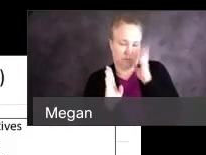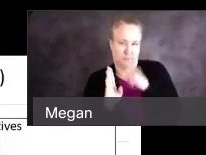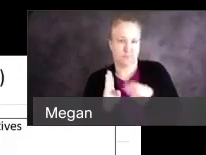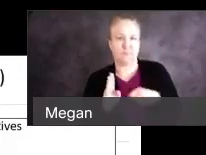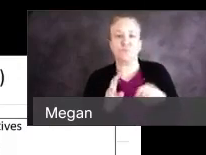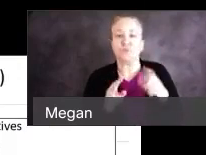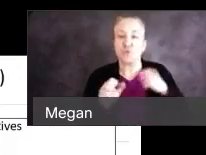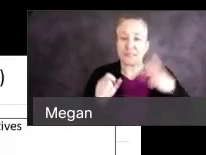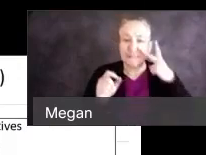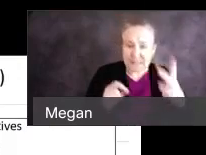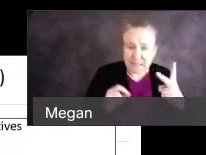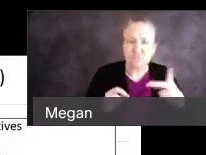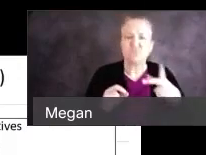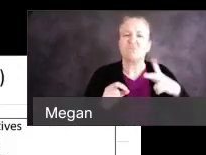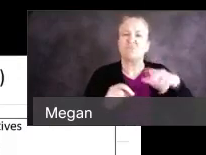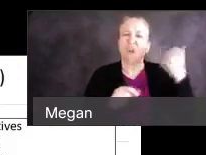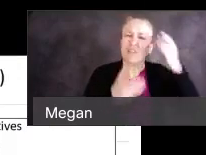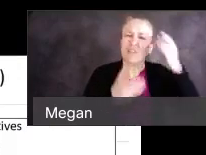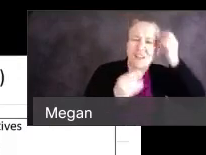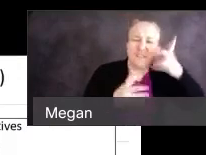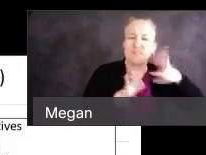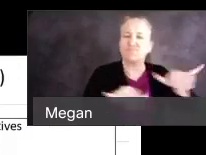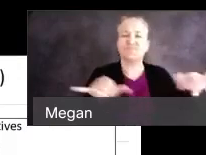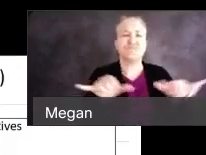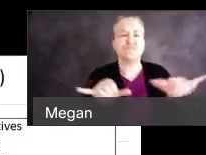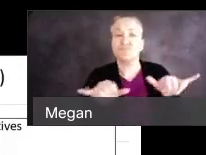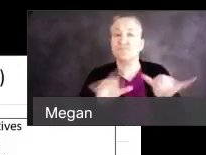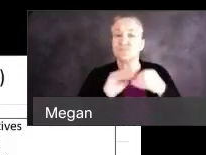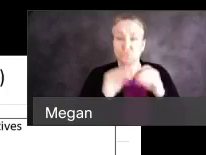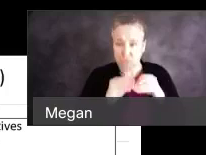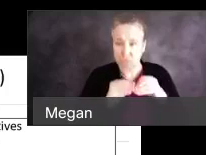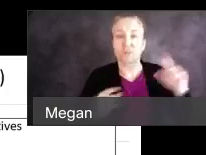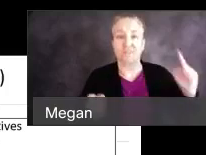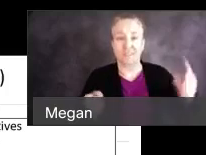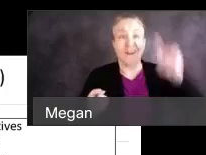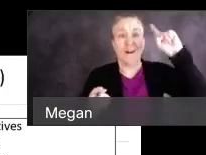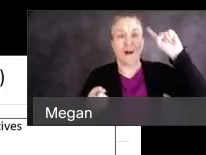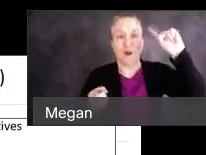all of our other data, that all of these numbers are moving in the right direction but we are